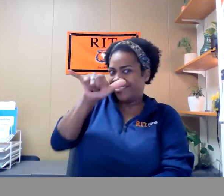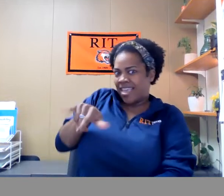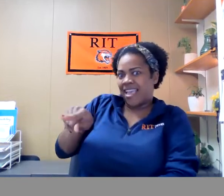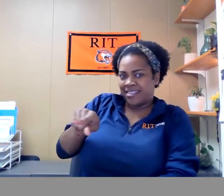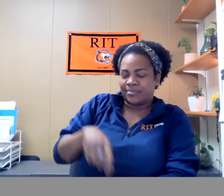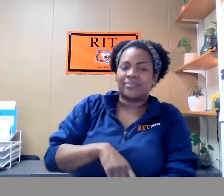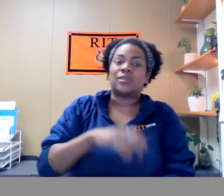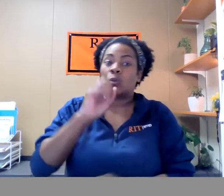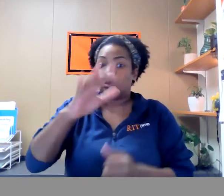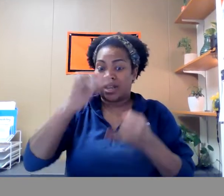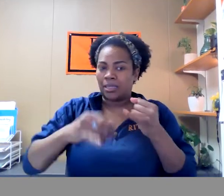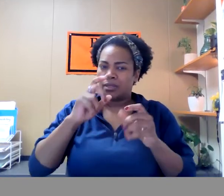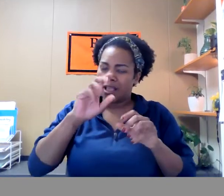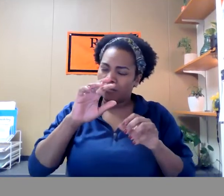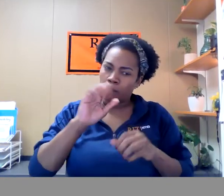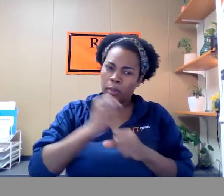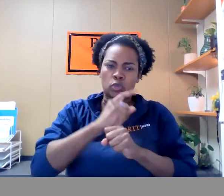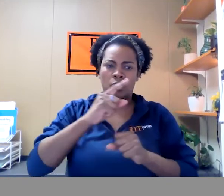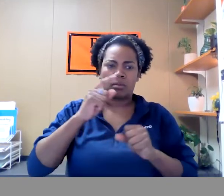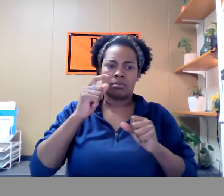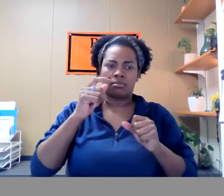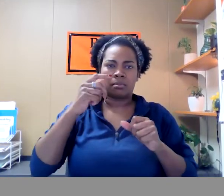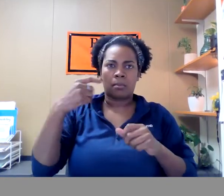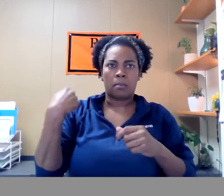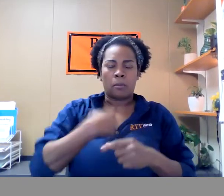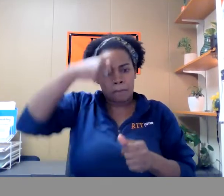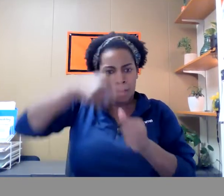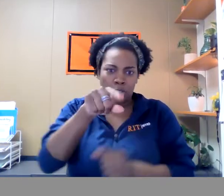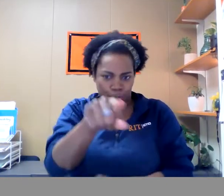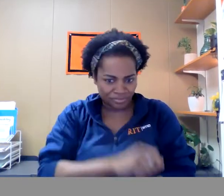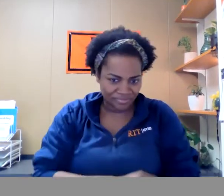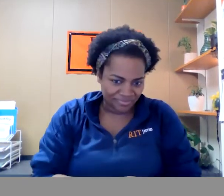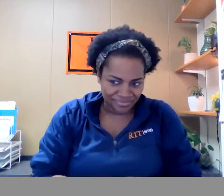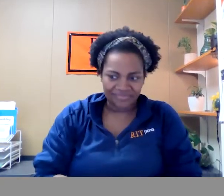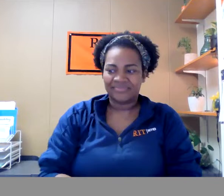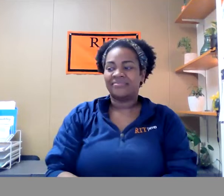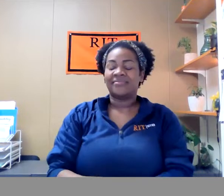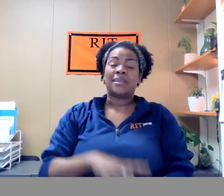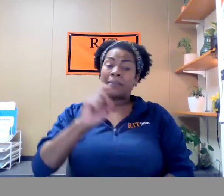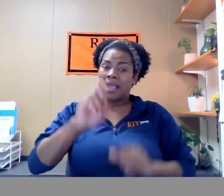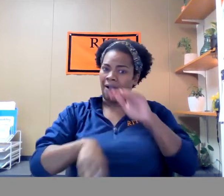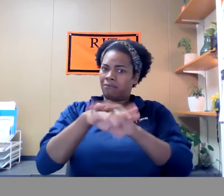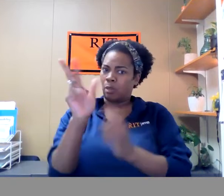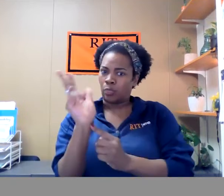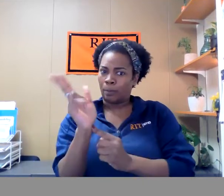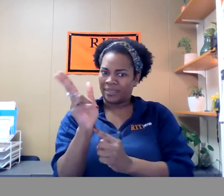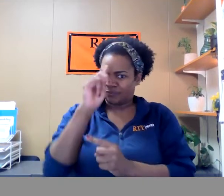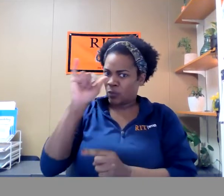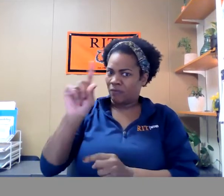and go, "Yes, we are interested in you!" is going to be that selling statement, and that's going to help us remember who you are.